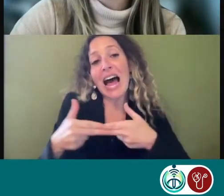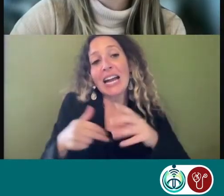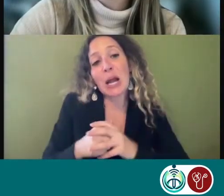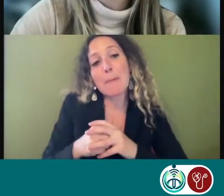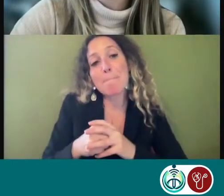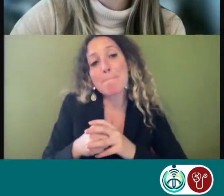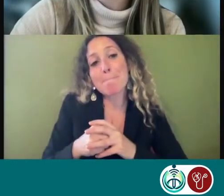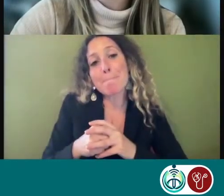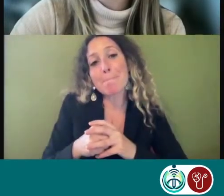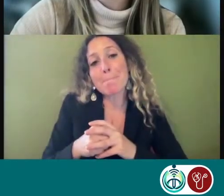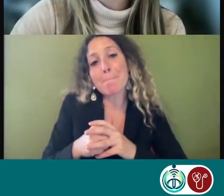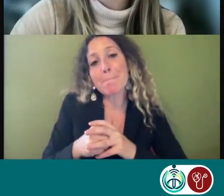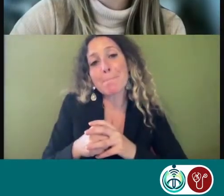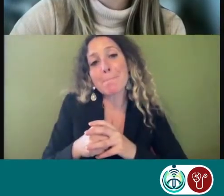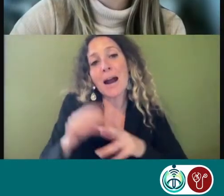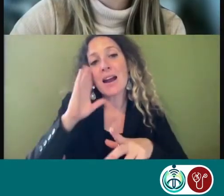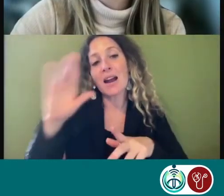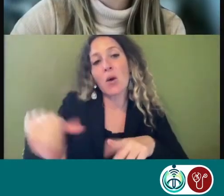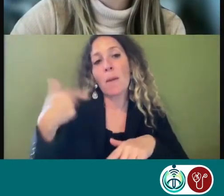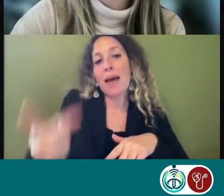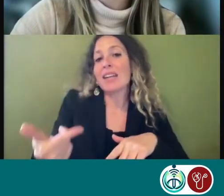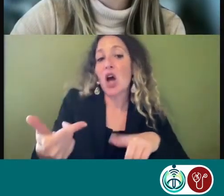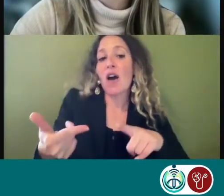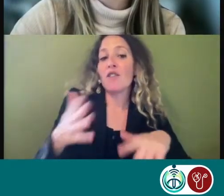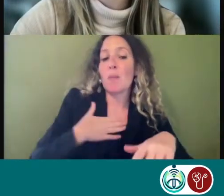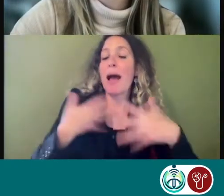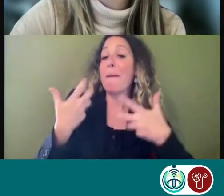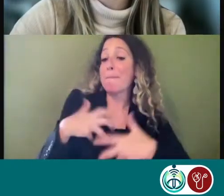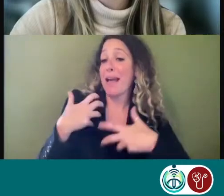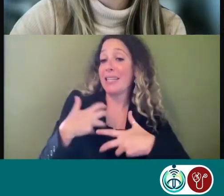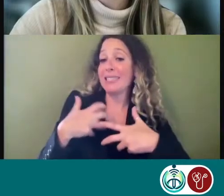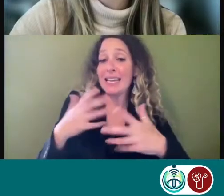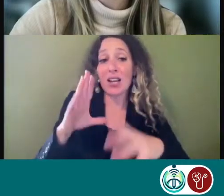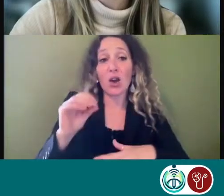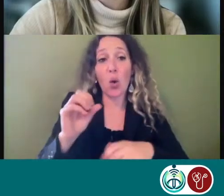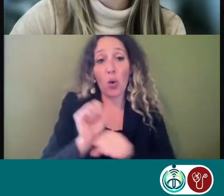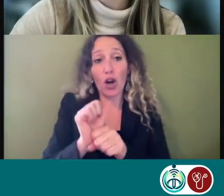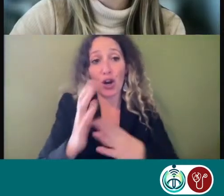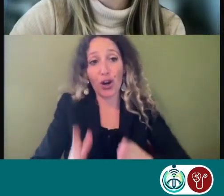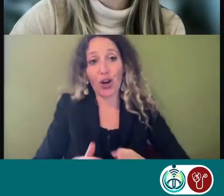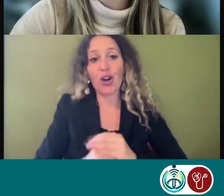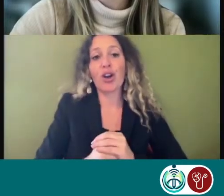it off to my amazing colleague to talk about how we can think about the future of IDD and autism